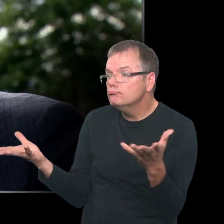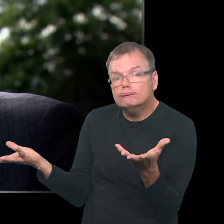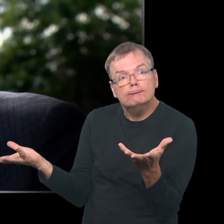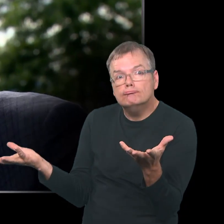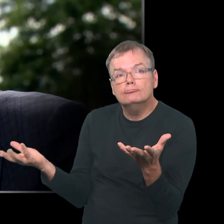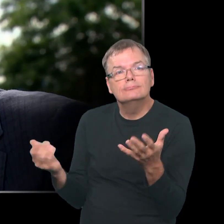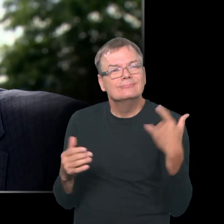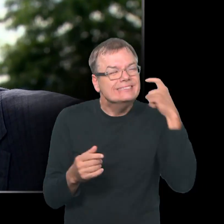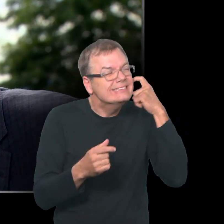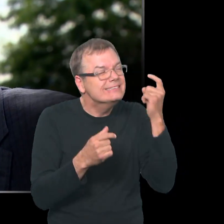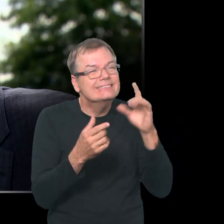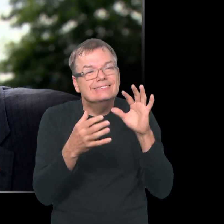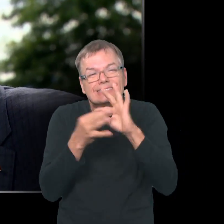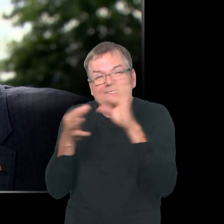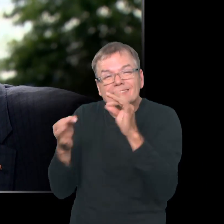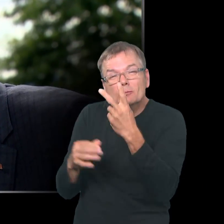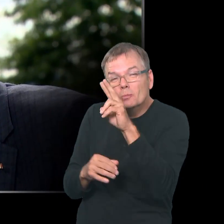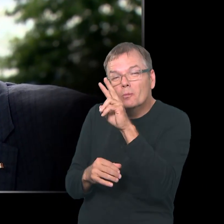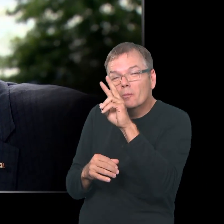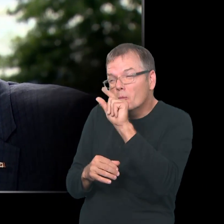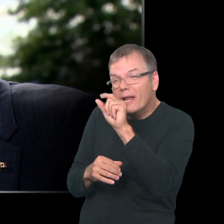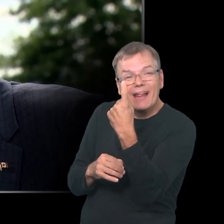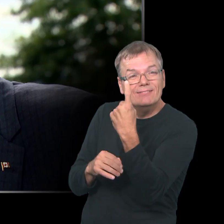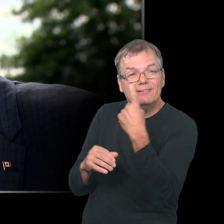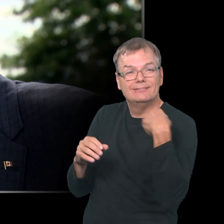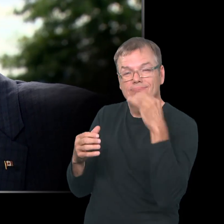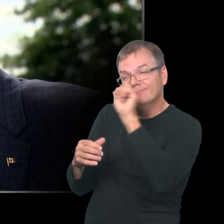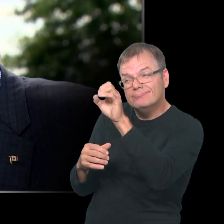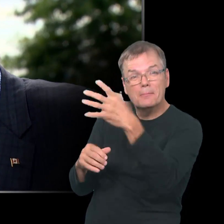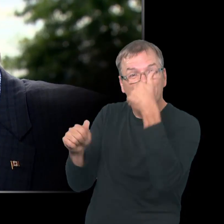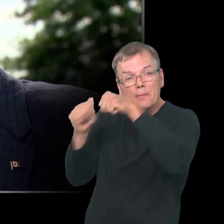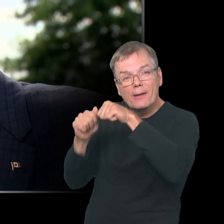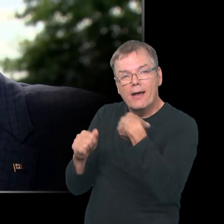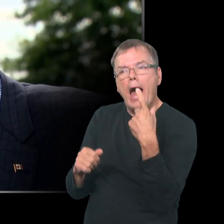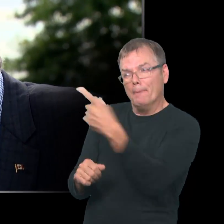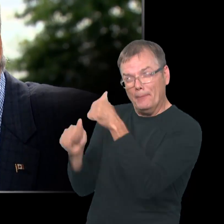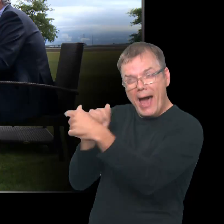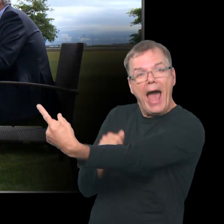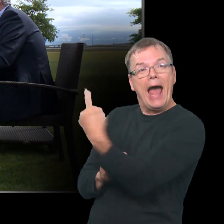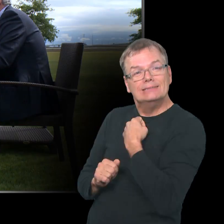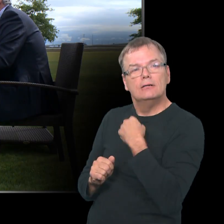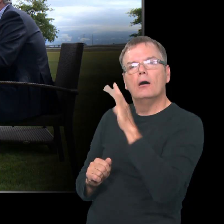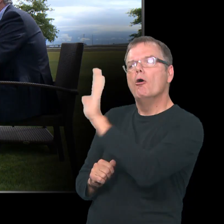No need for cuts? We have -- this is exactly what I said in 2011, Peter.